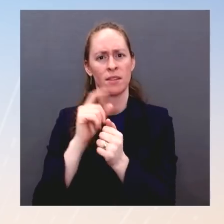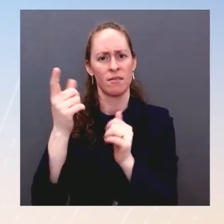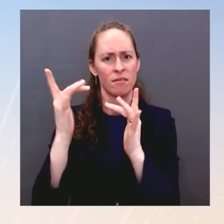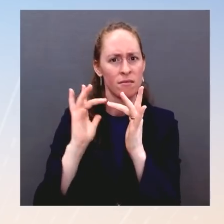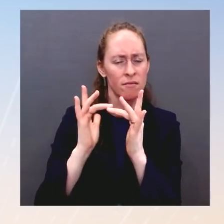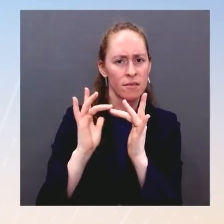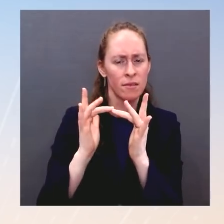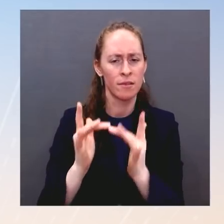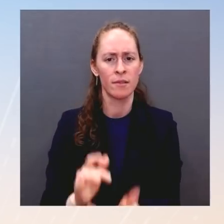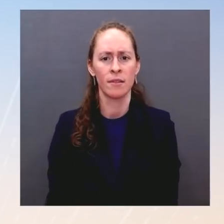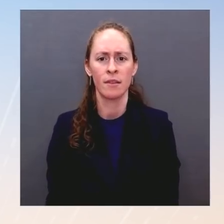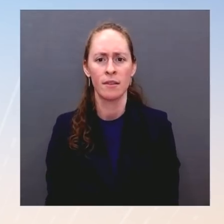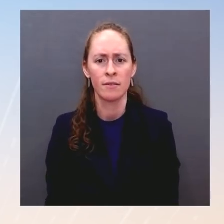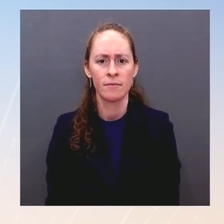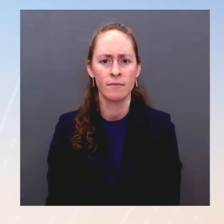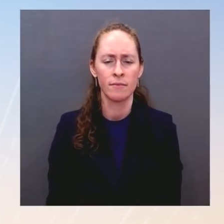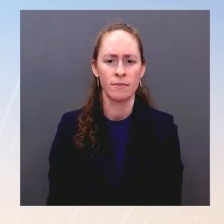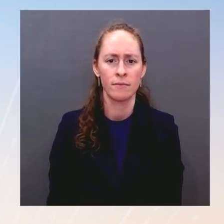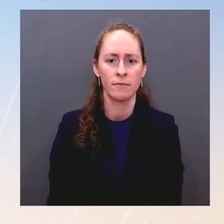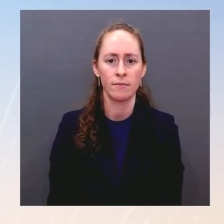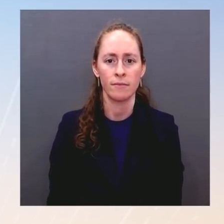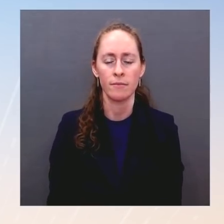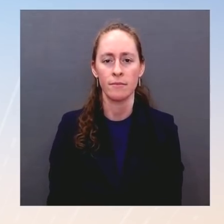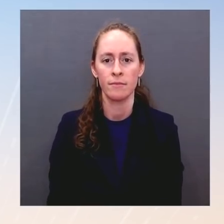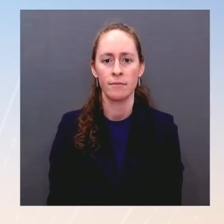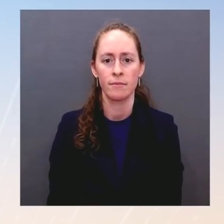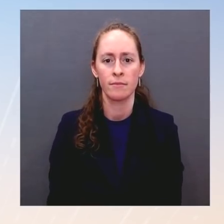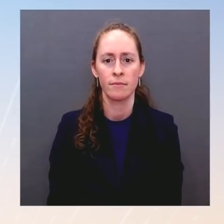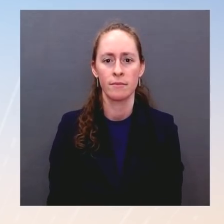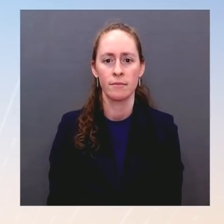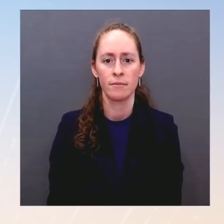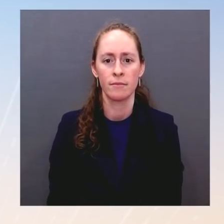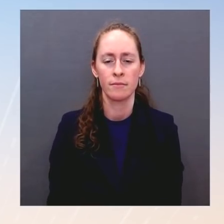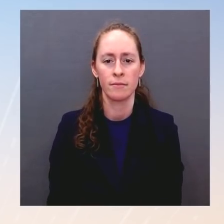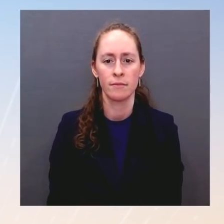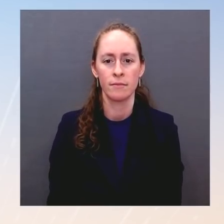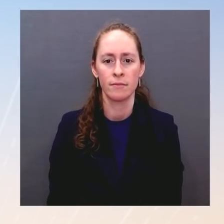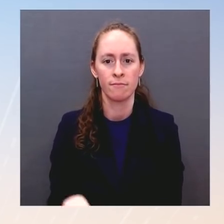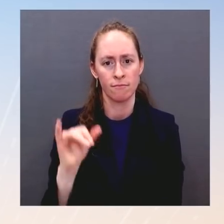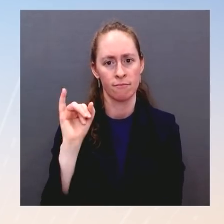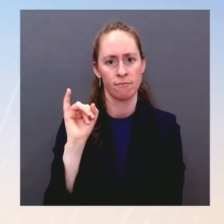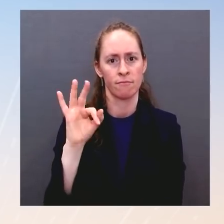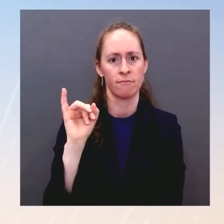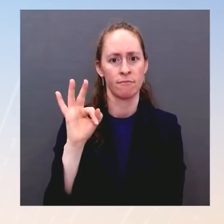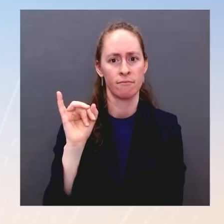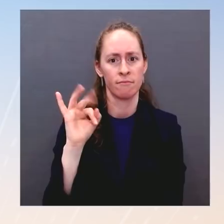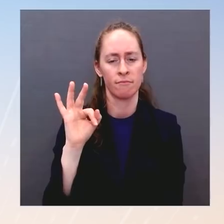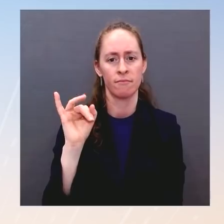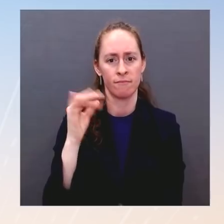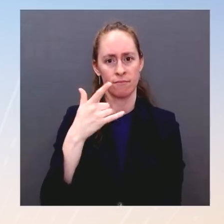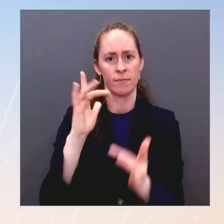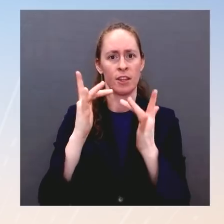on a NATO member -- this time talking about NATO members -- as something that would be under Article 5.